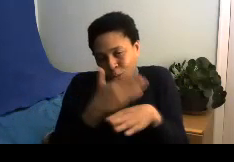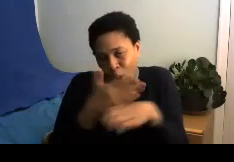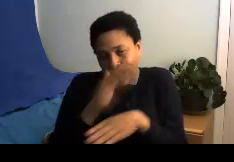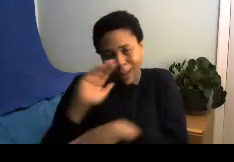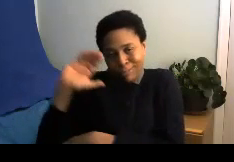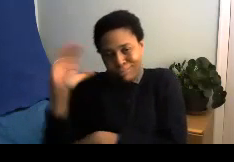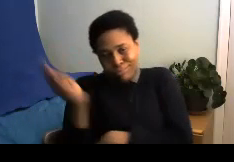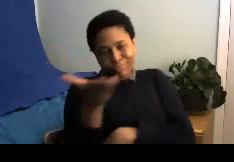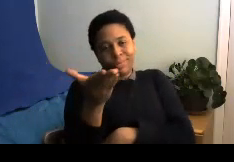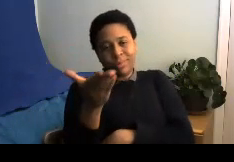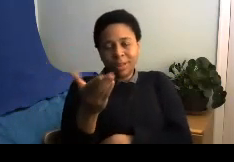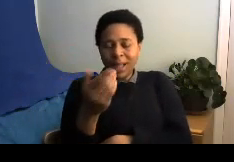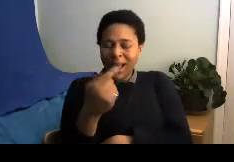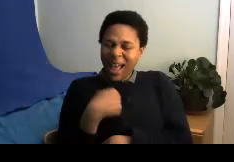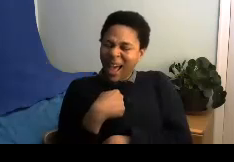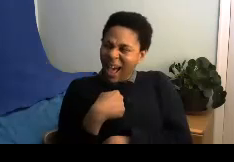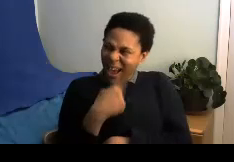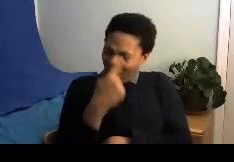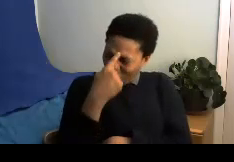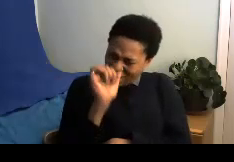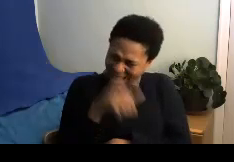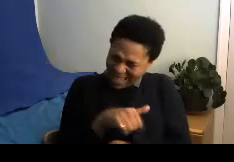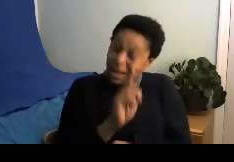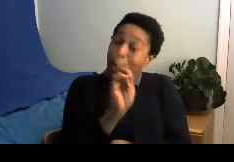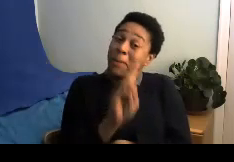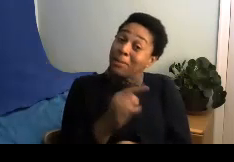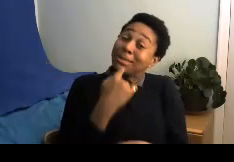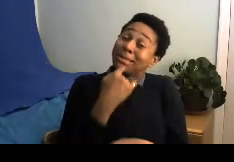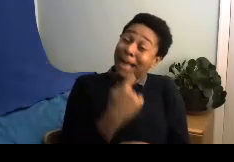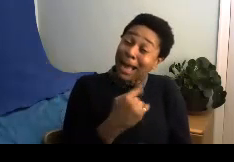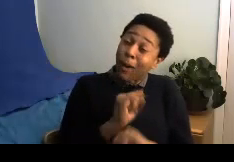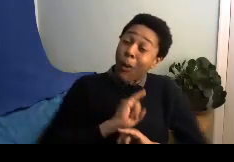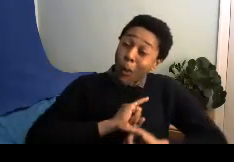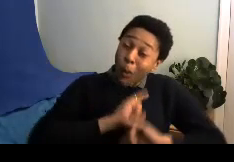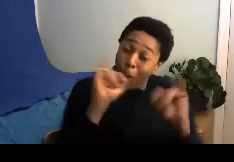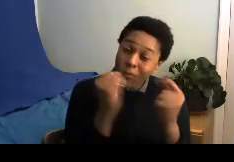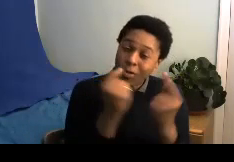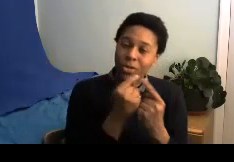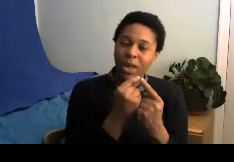God, you had people do say these awful things, or these really patronizing things like, oh, you're doing so well, our